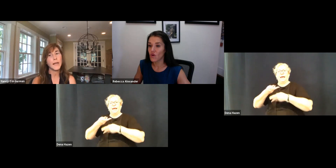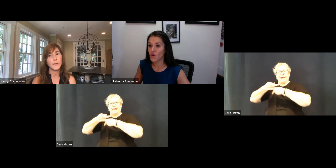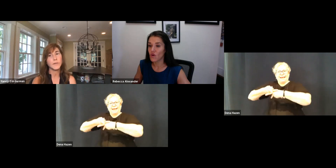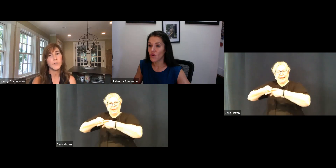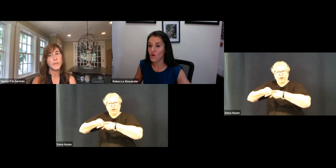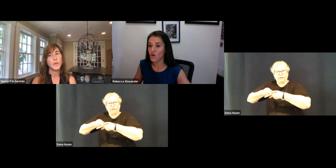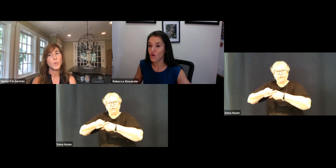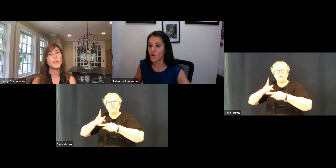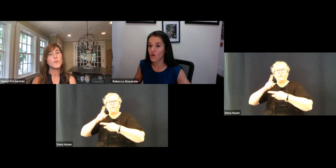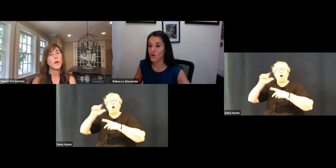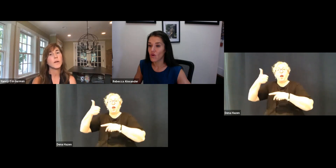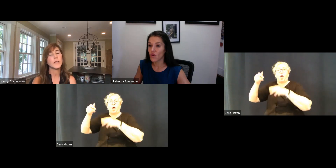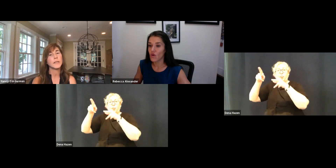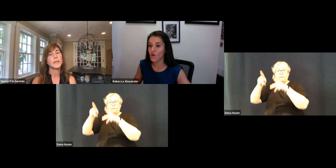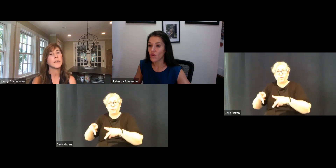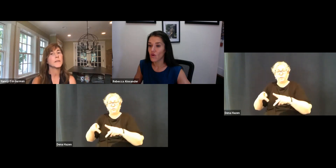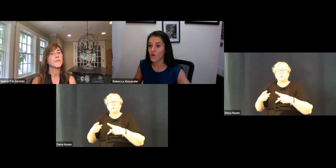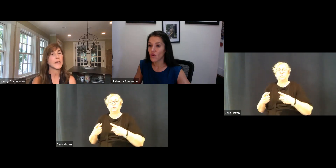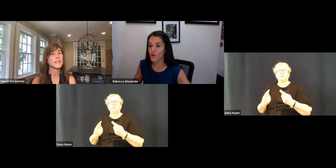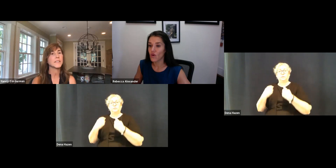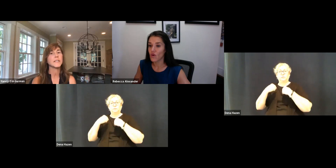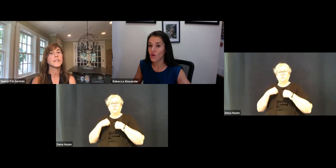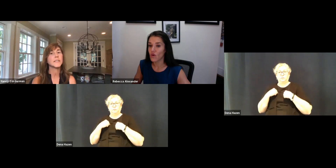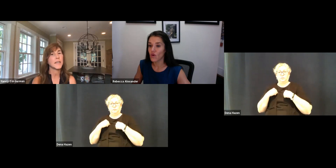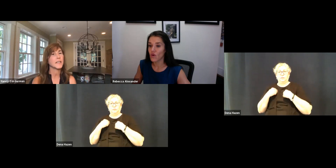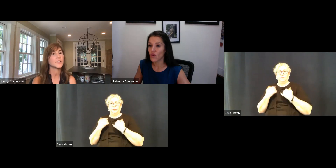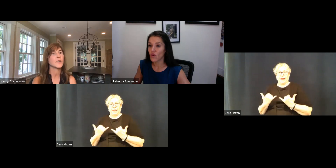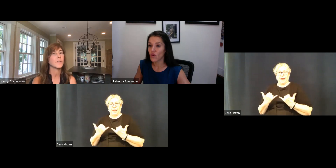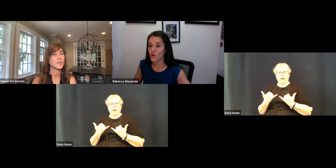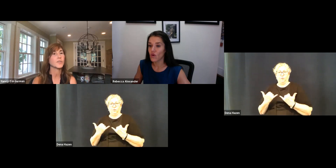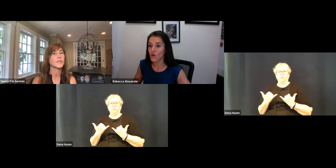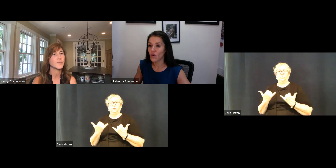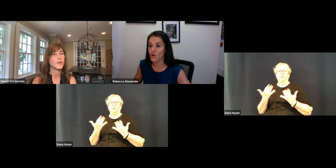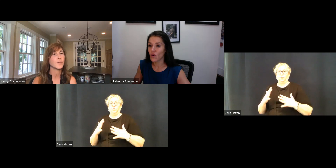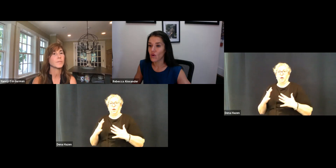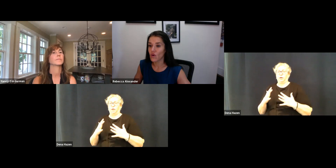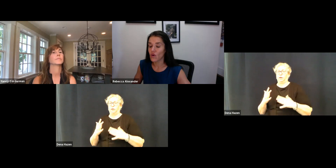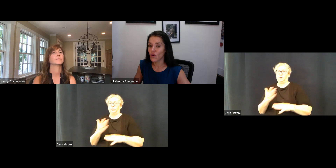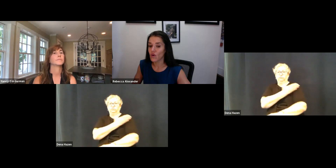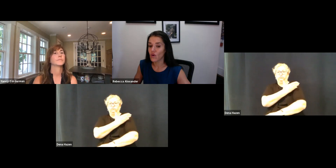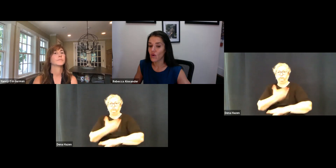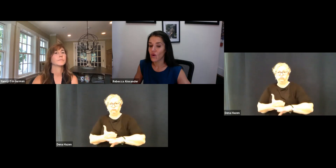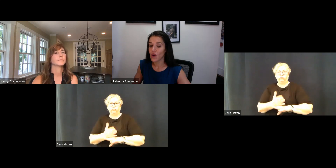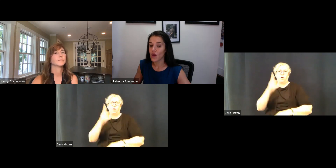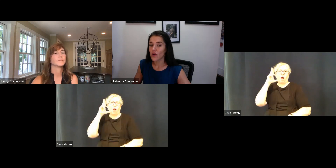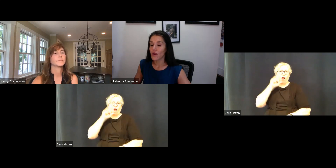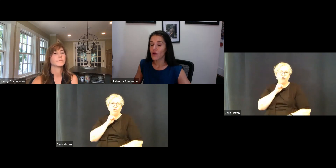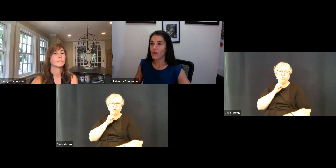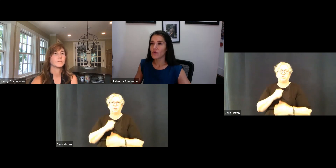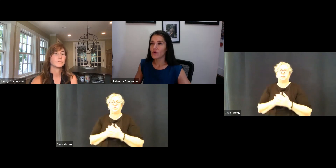else when you are in an advanced stage of Usher syndrome?